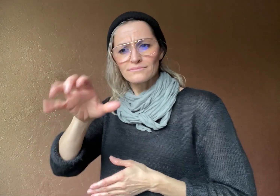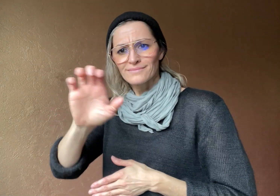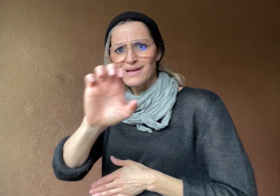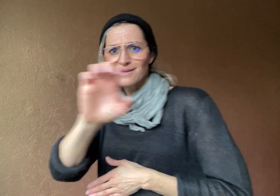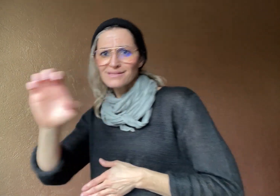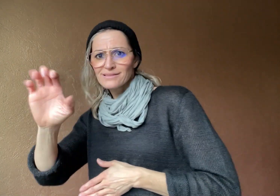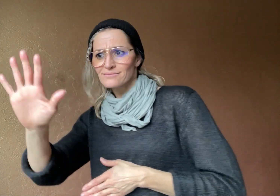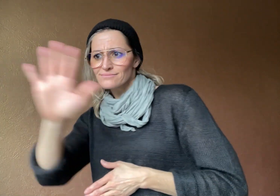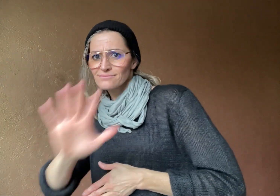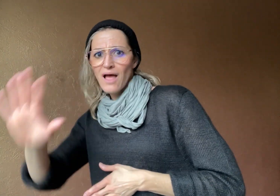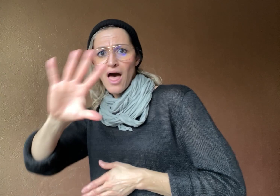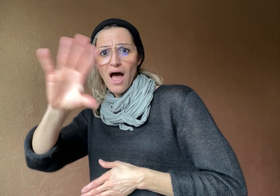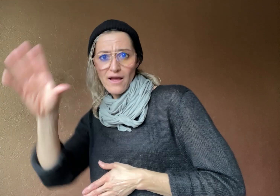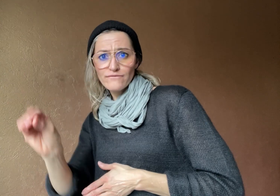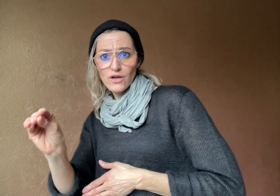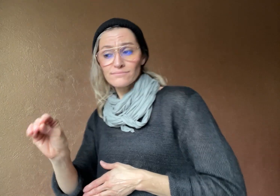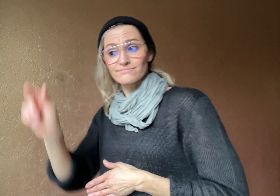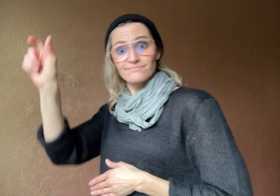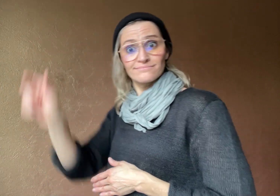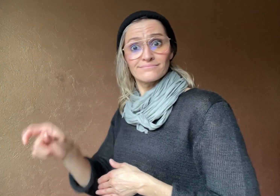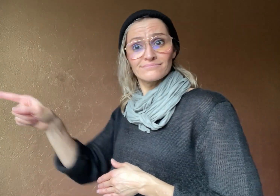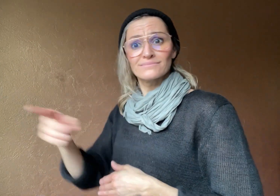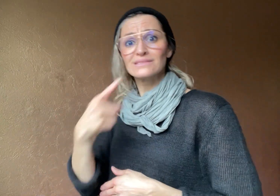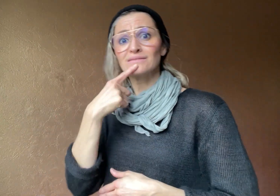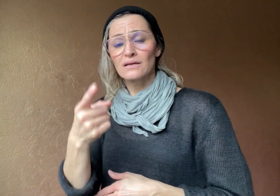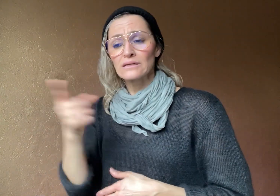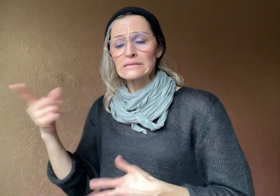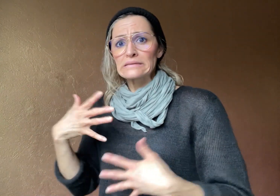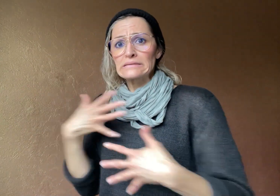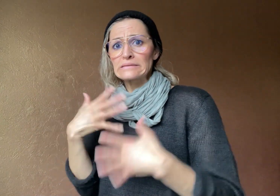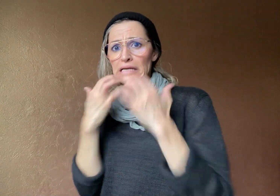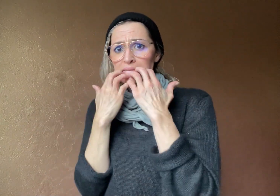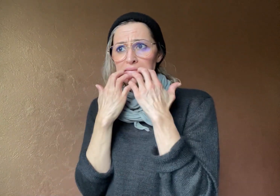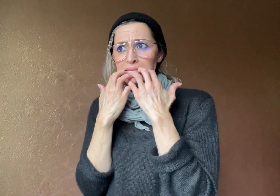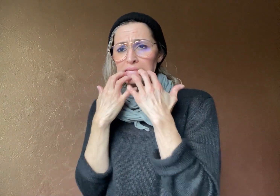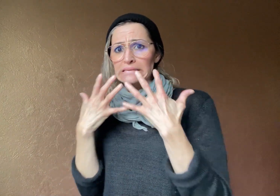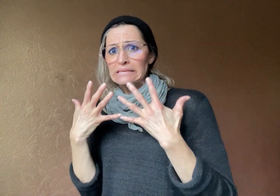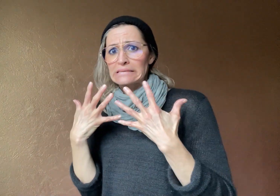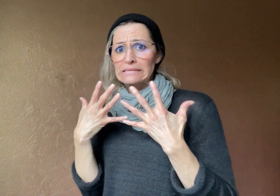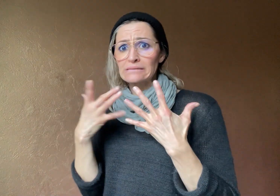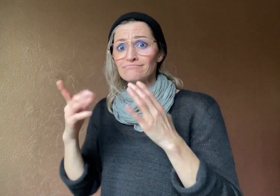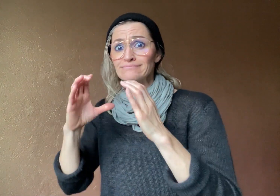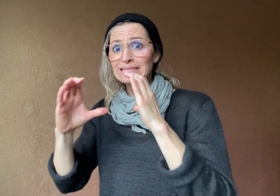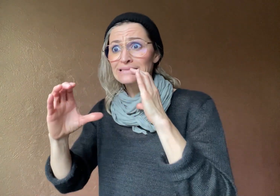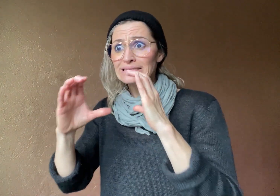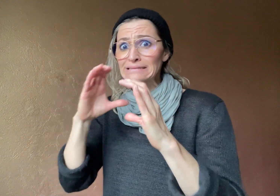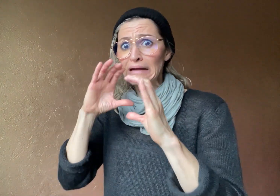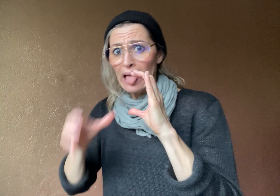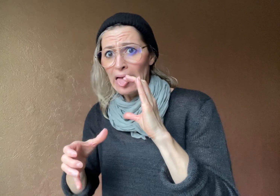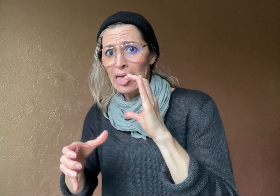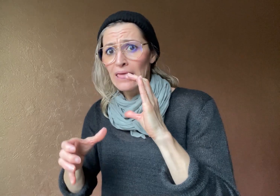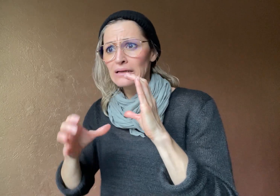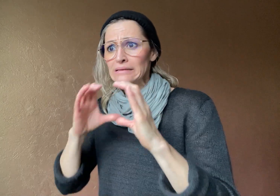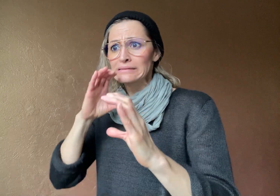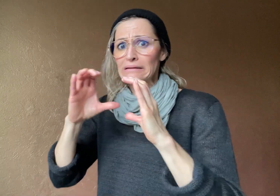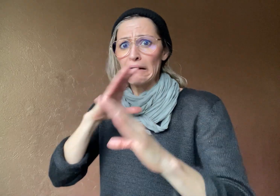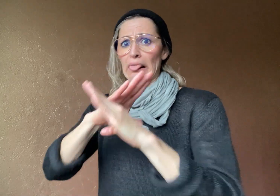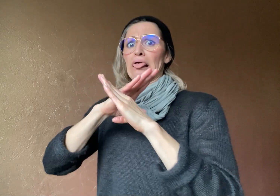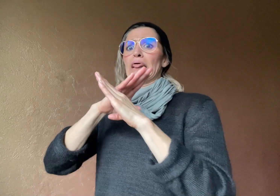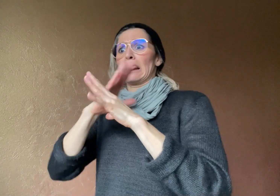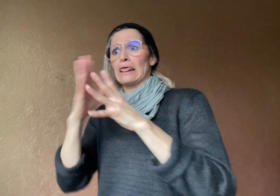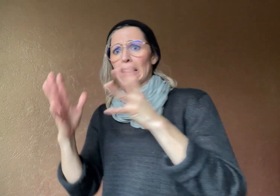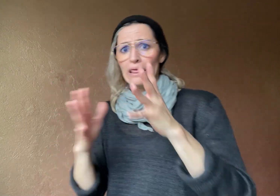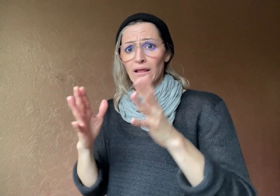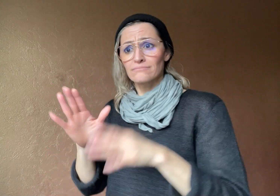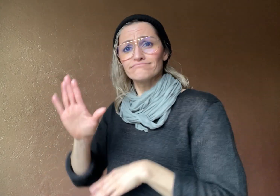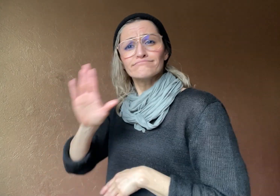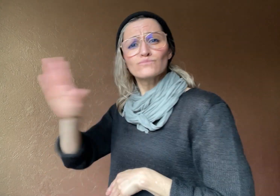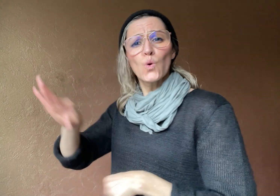a country in East Africa said that he is afraid that he may be